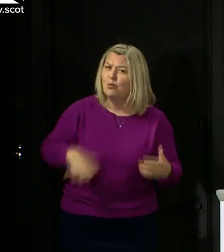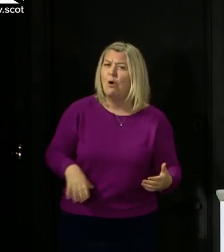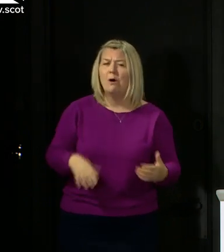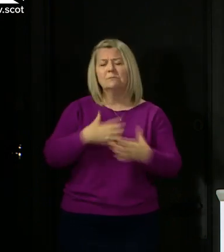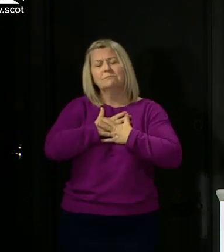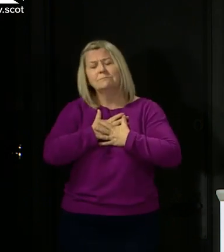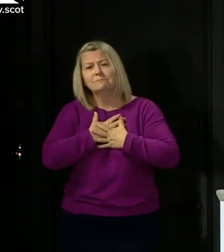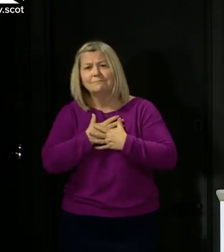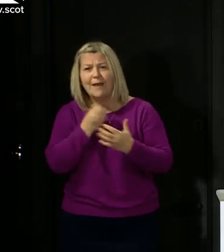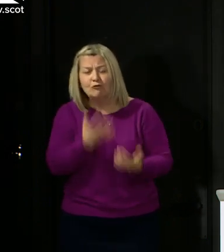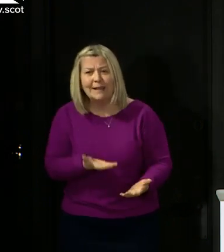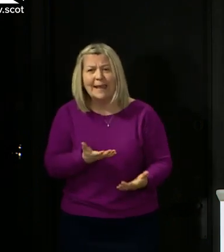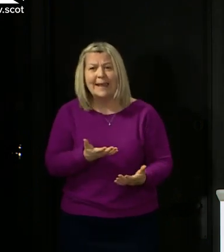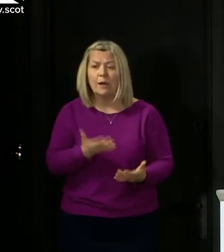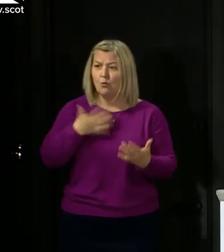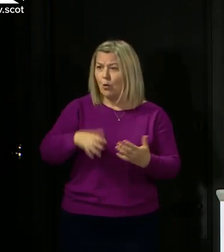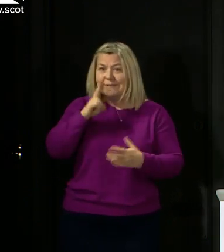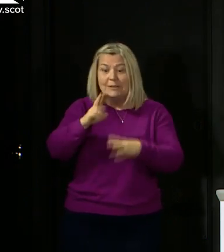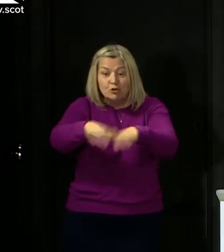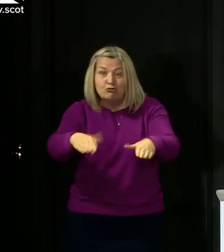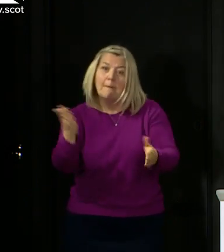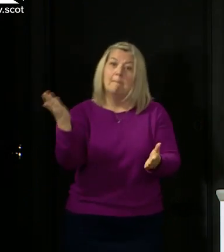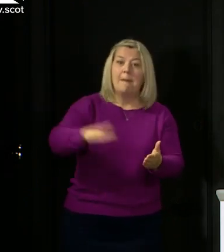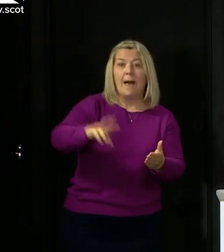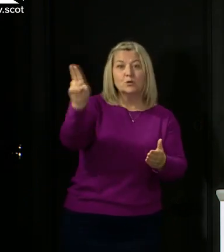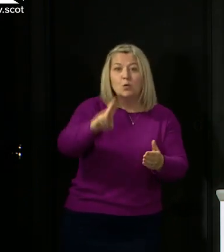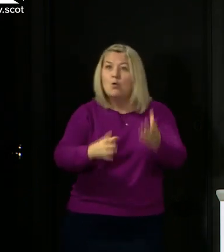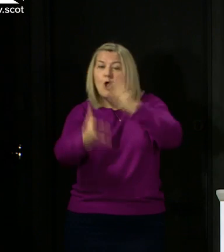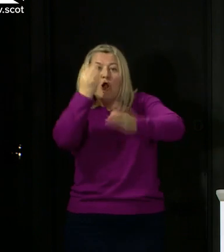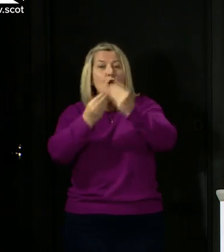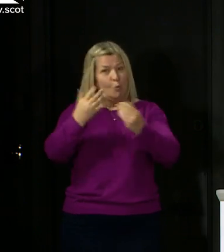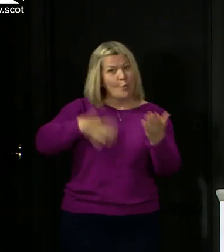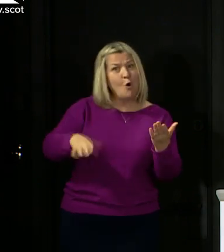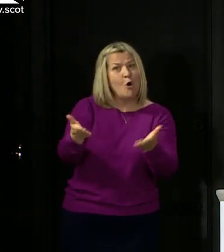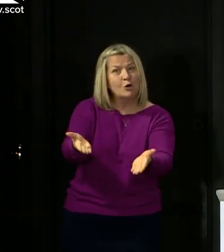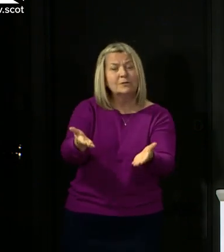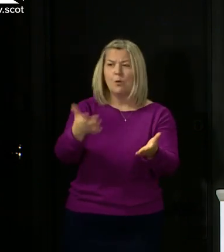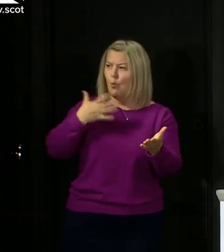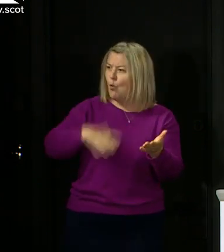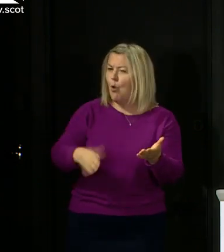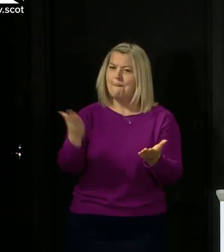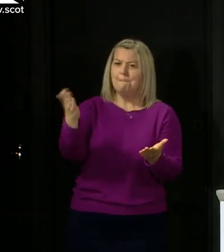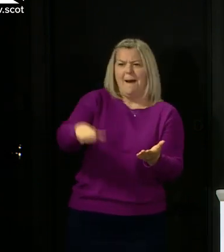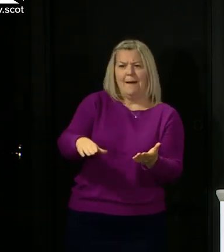passes. We all want to see children go back to school, and we all desperately want to get back to some kind of normality.